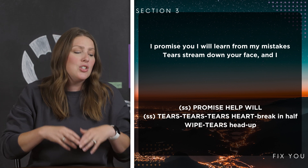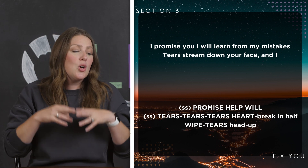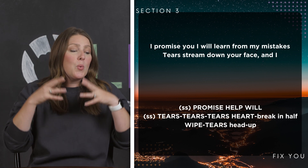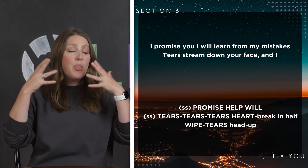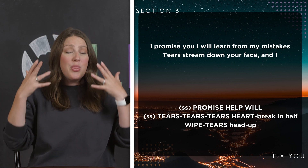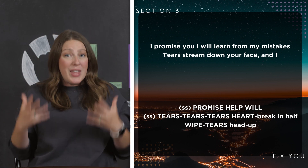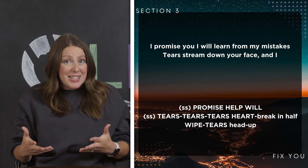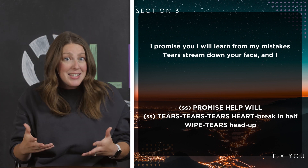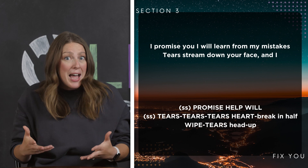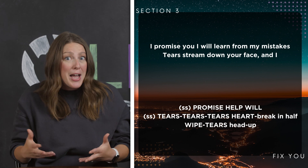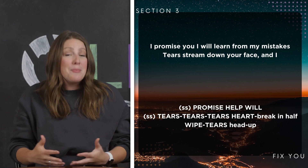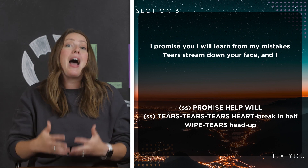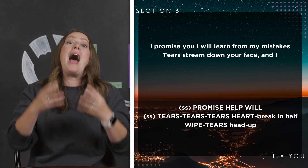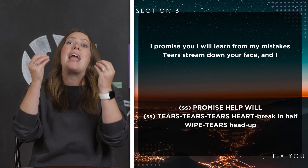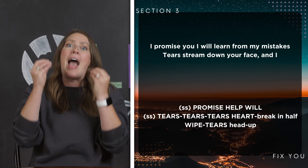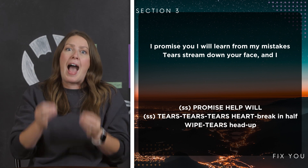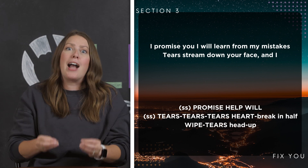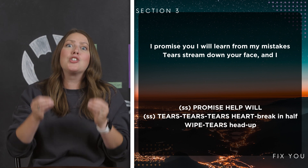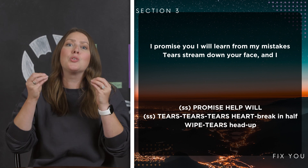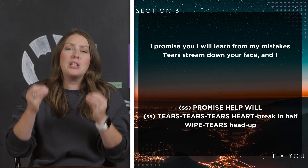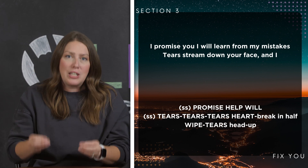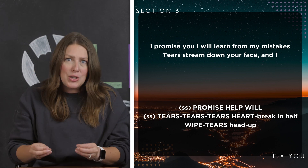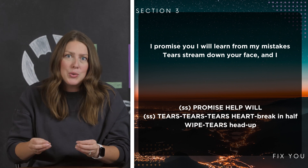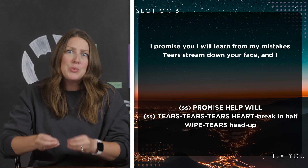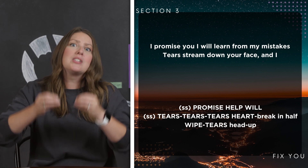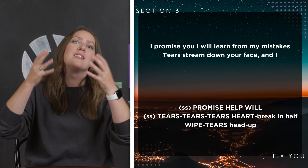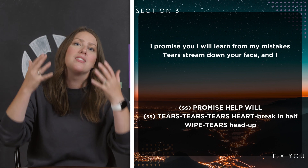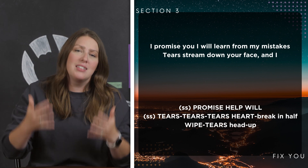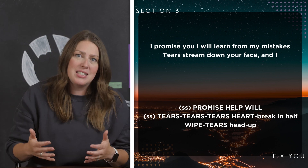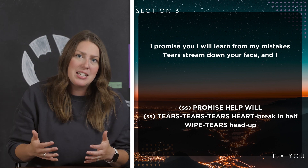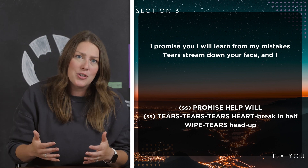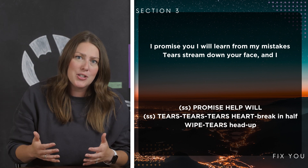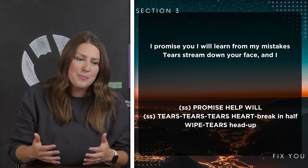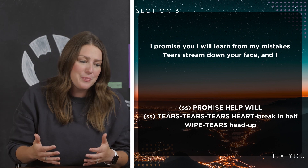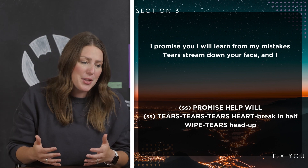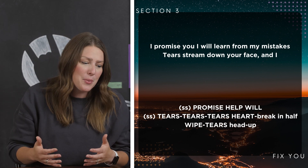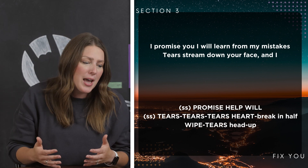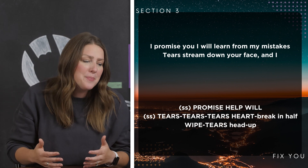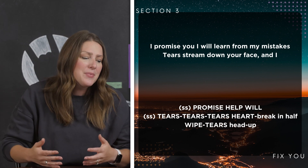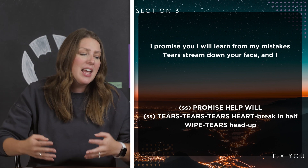So this time I actually used the tears. Okay.